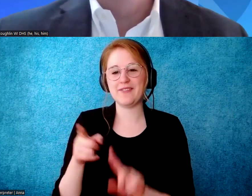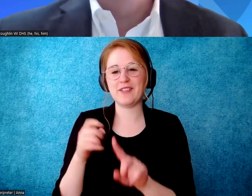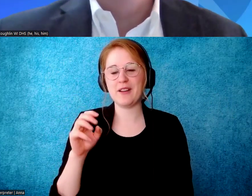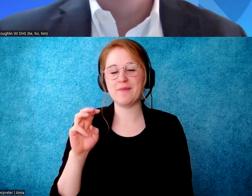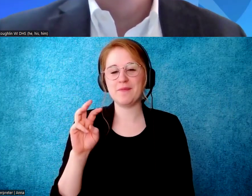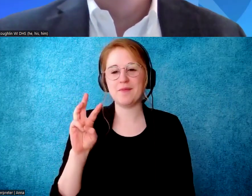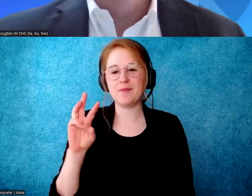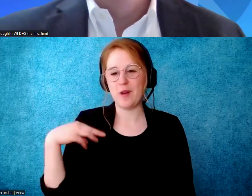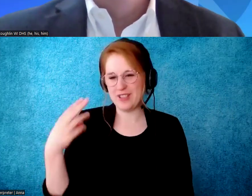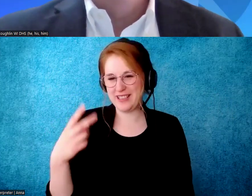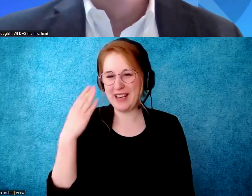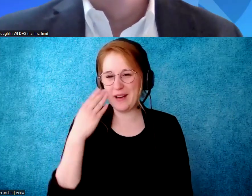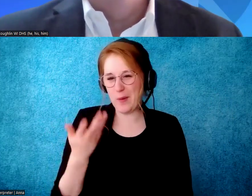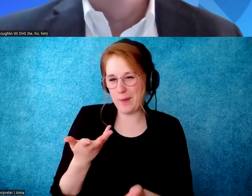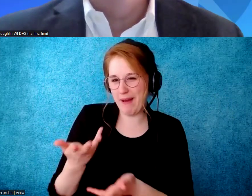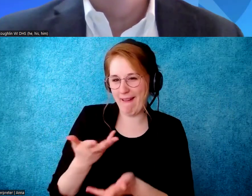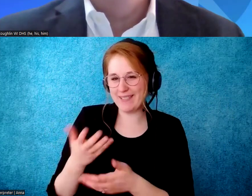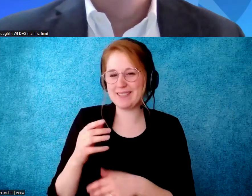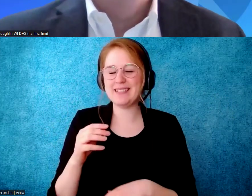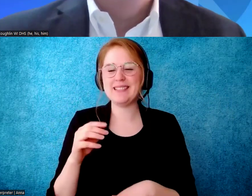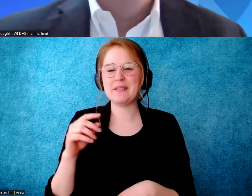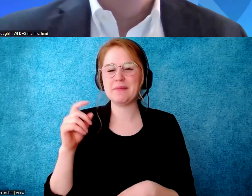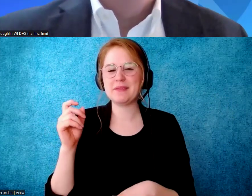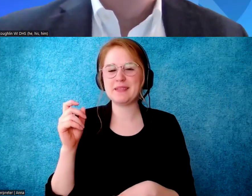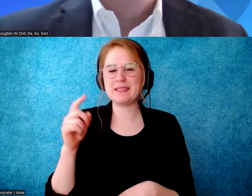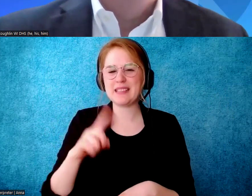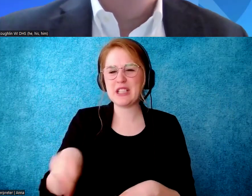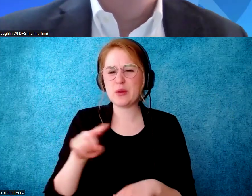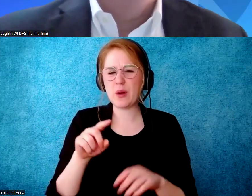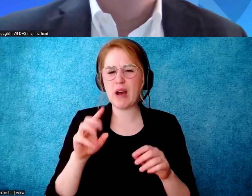but I want to get you a little more information is asking if you all can speak a little bit more about